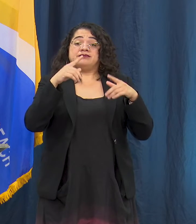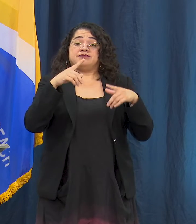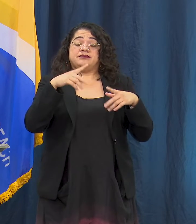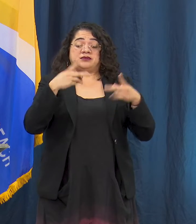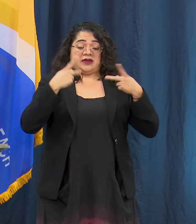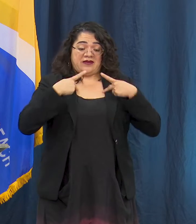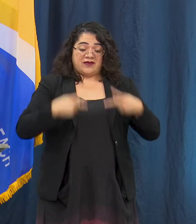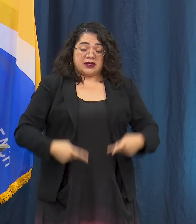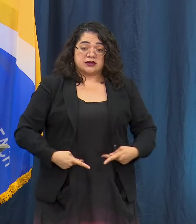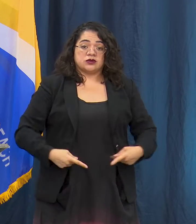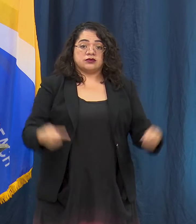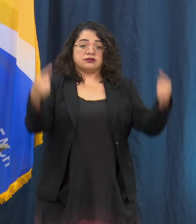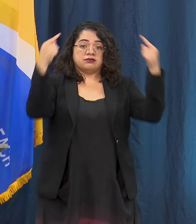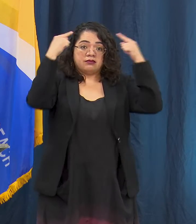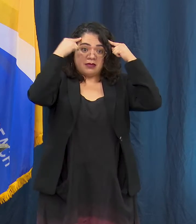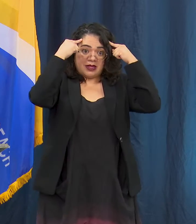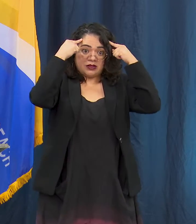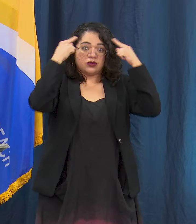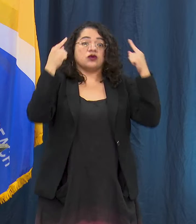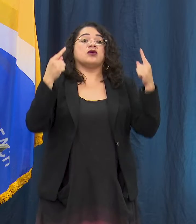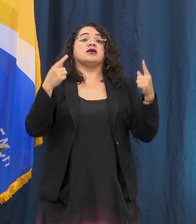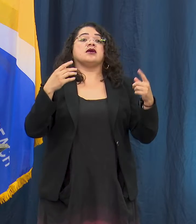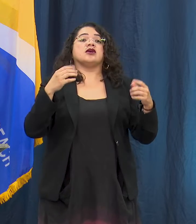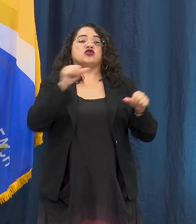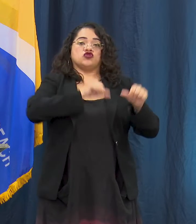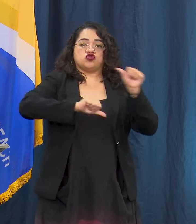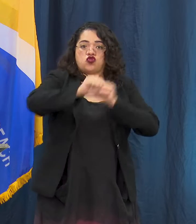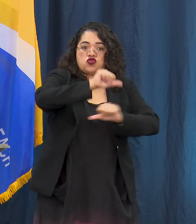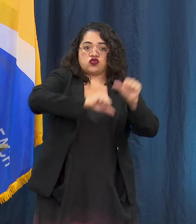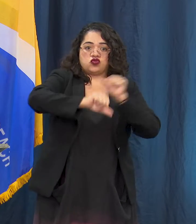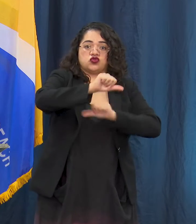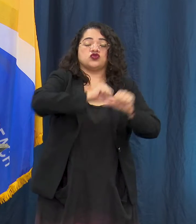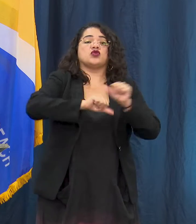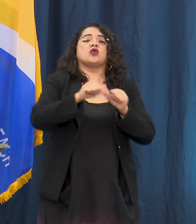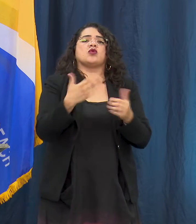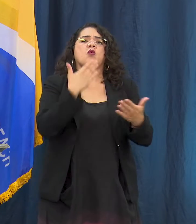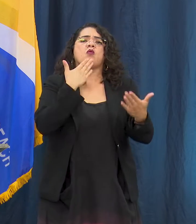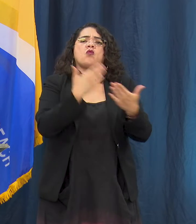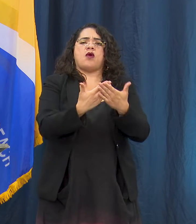social well-being and not merely the absence of disease or infirmity. This